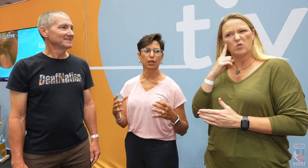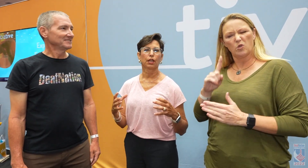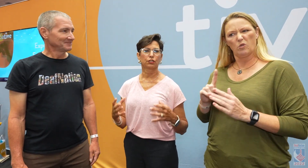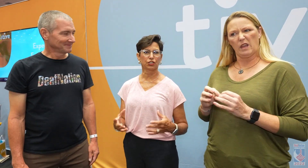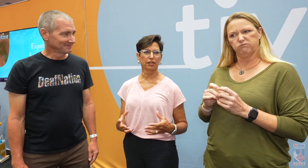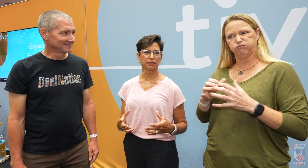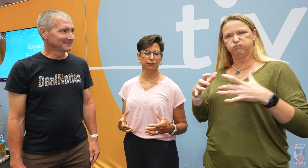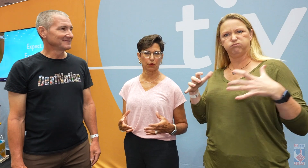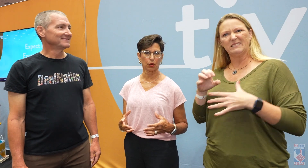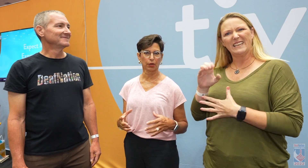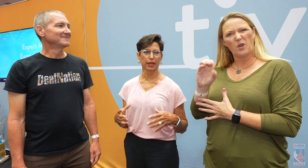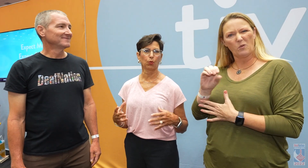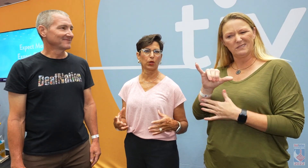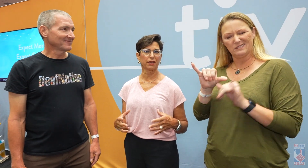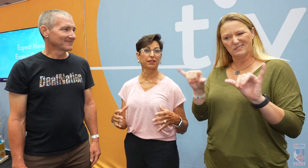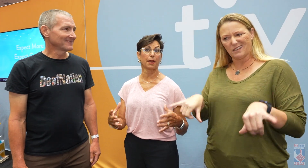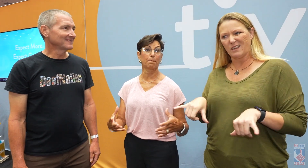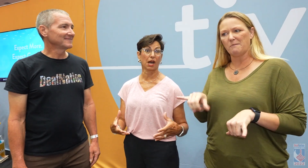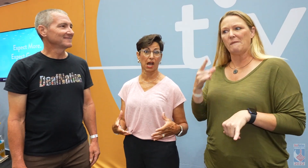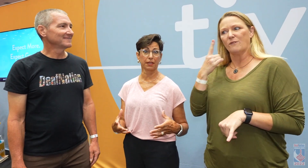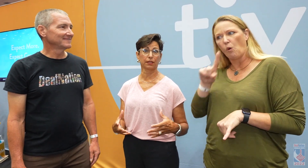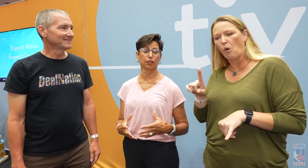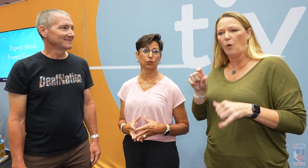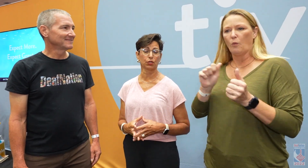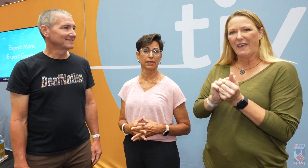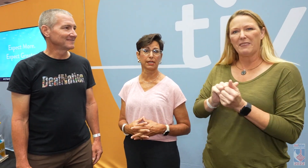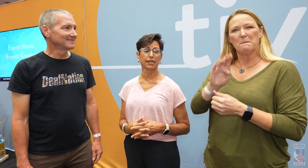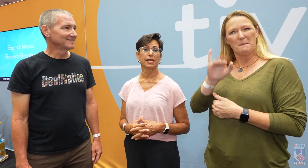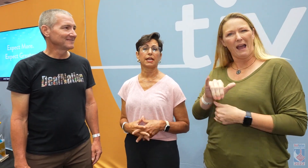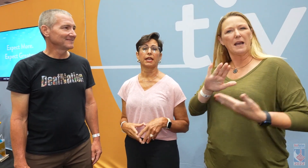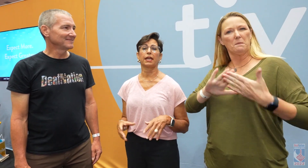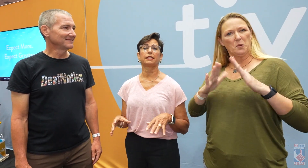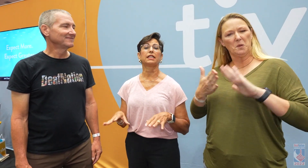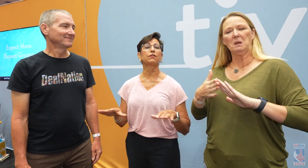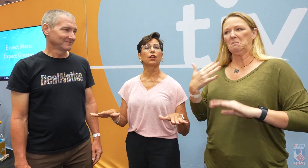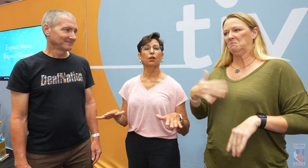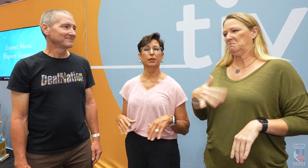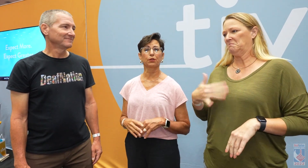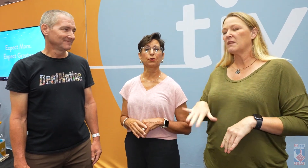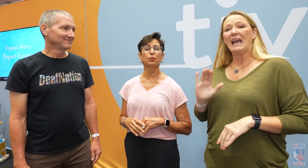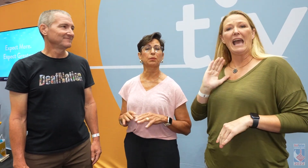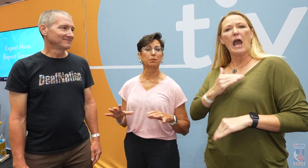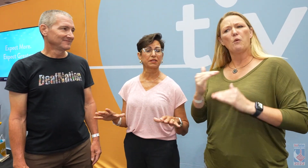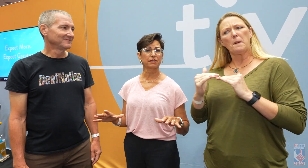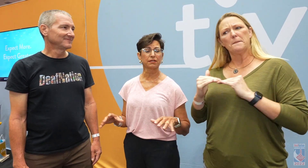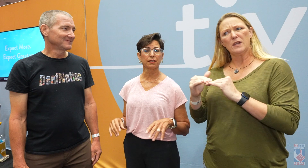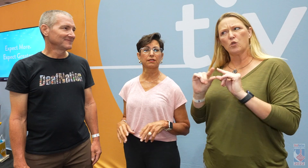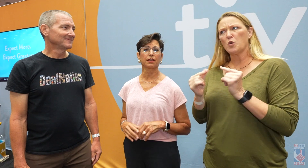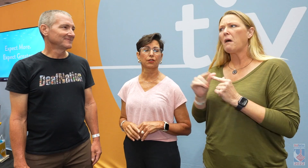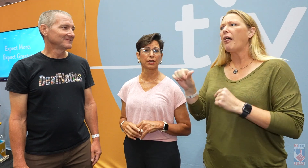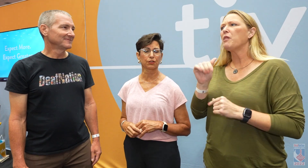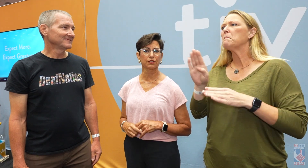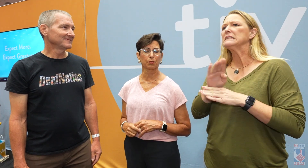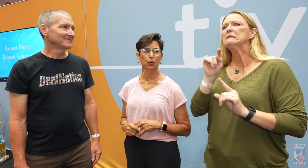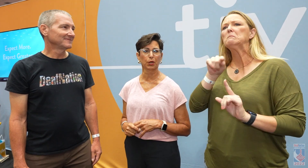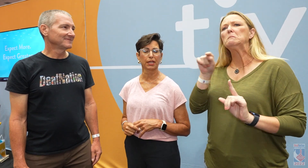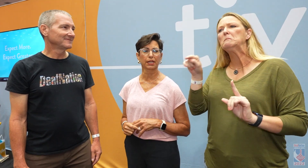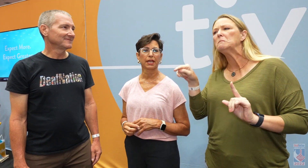Something that can help expand the ecosystem for, with, and by the community. Our peer group, other businesses,